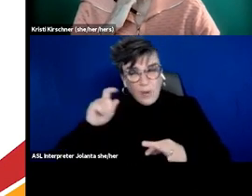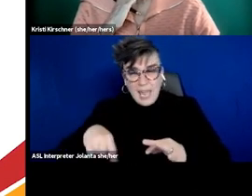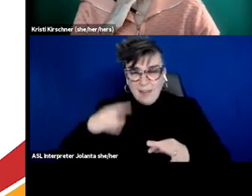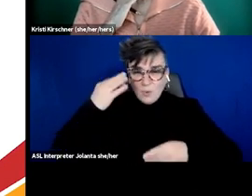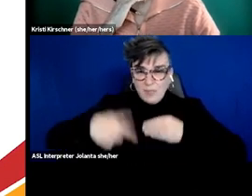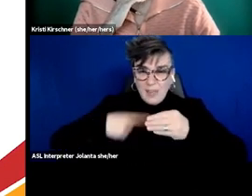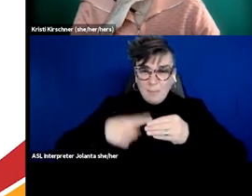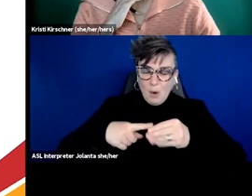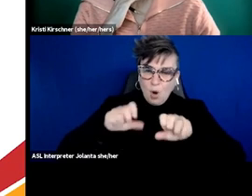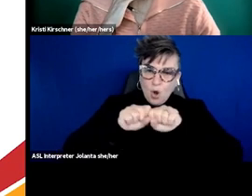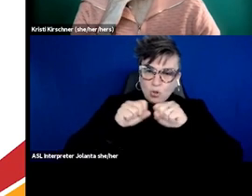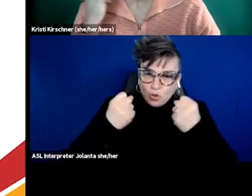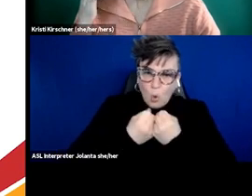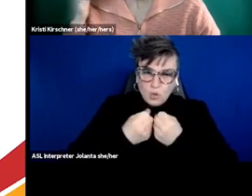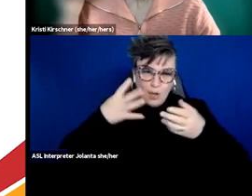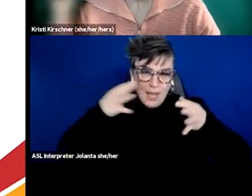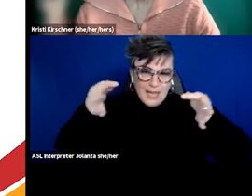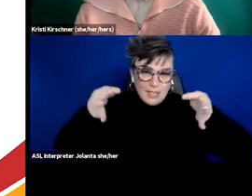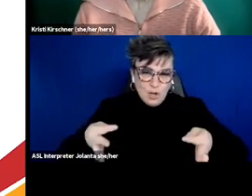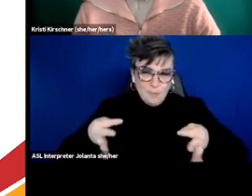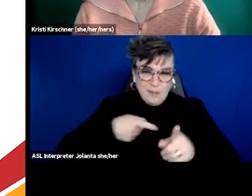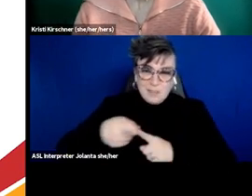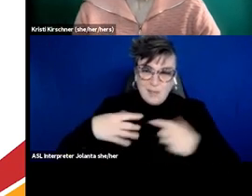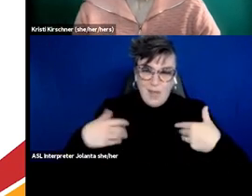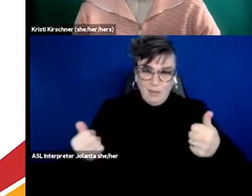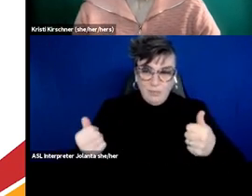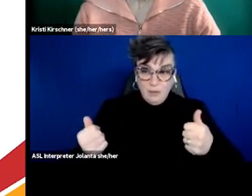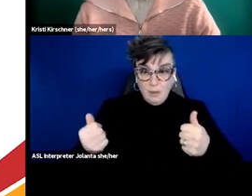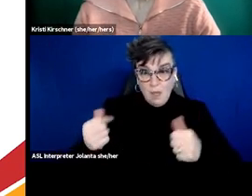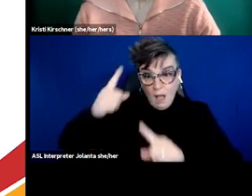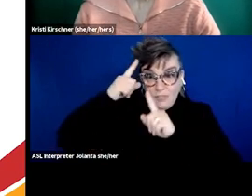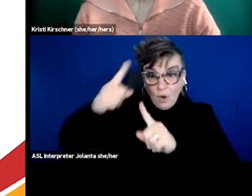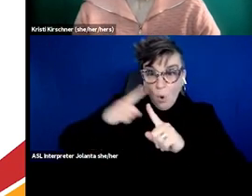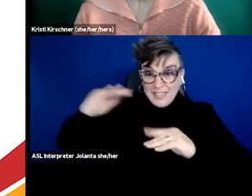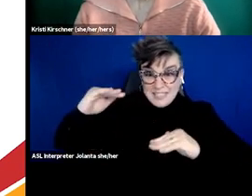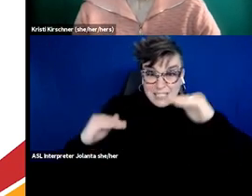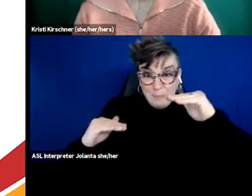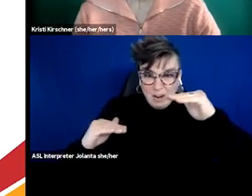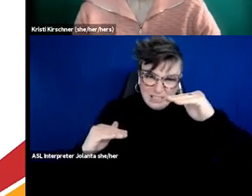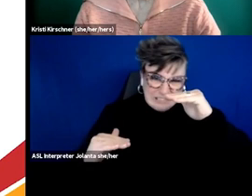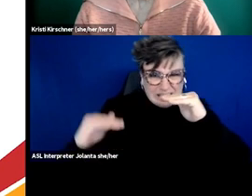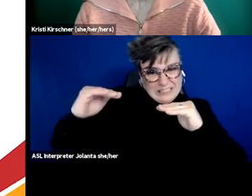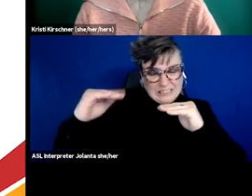of health when we are trying to reduce disparities and improve equity for this population. I